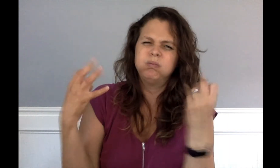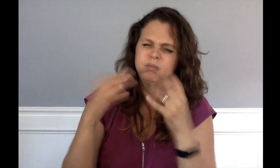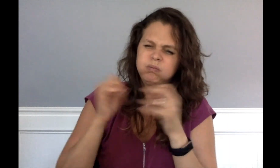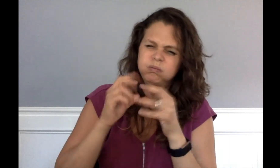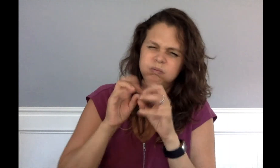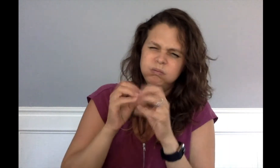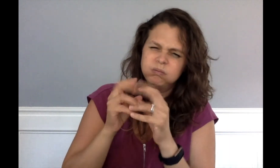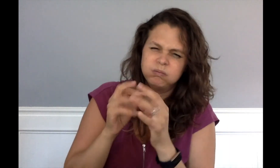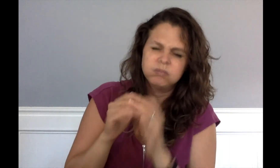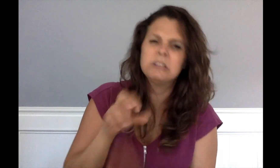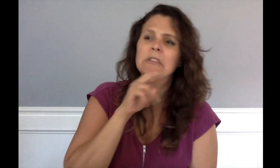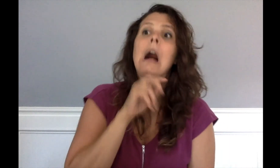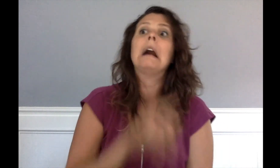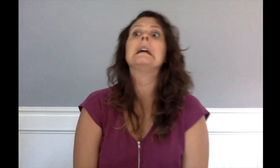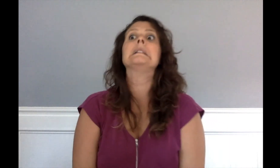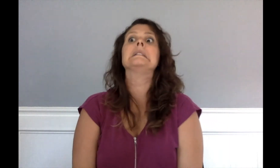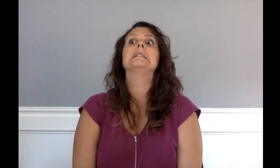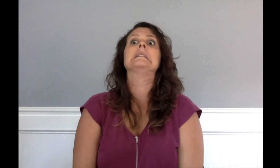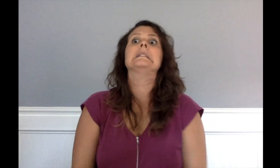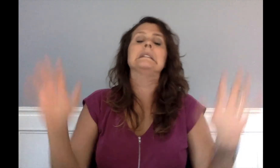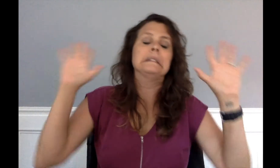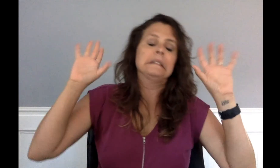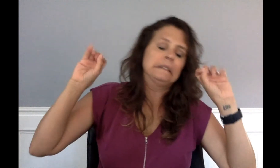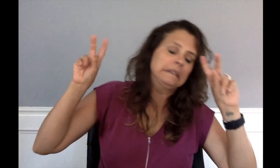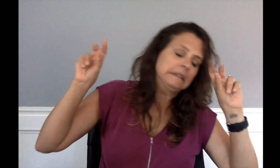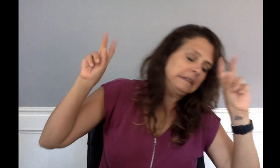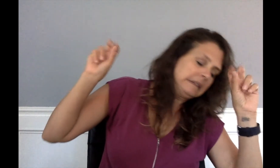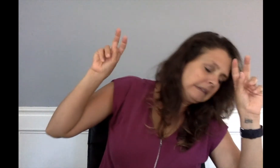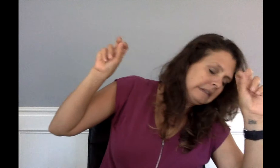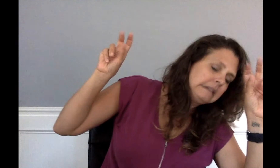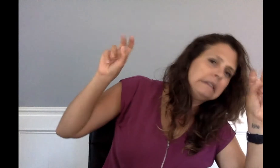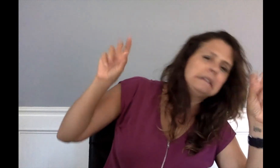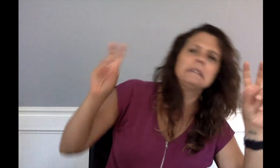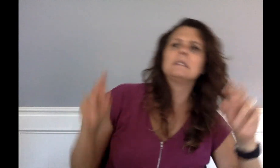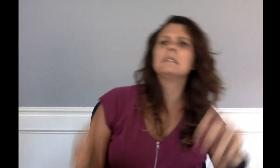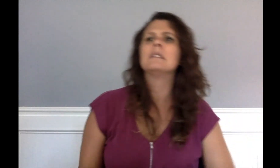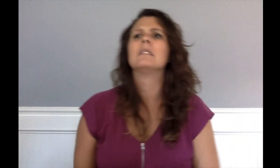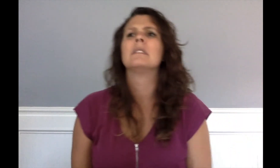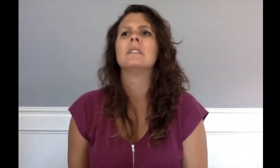He marched over to Frog and launched a tirade of signs at her. Frog raised her hands and signed, "Okay, okay!"